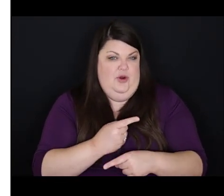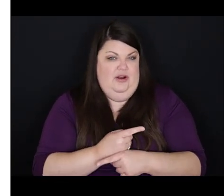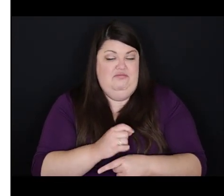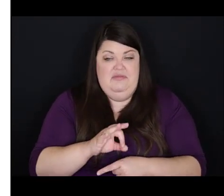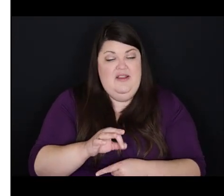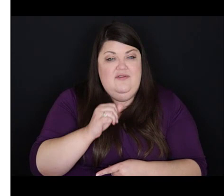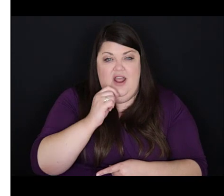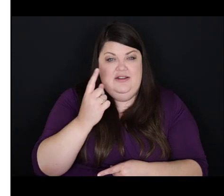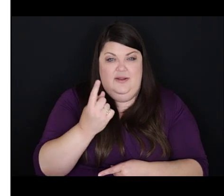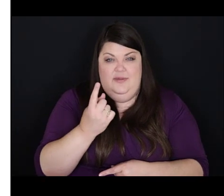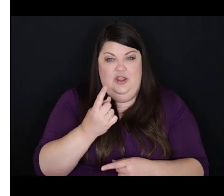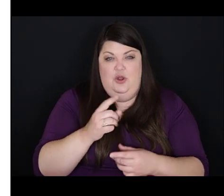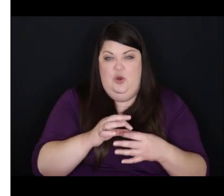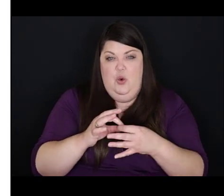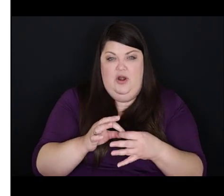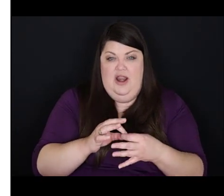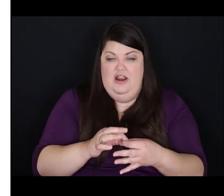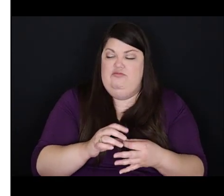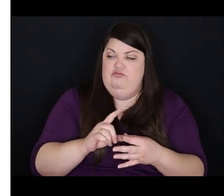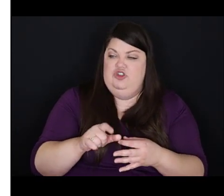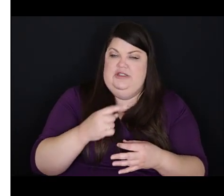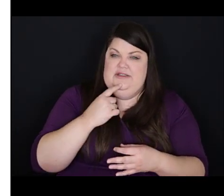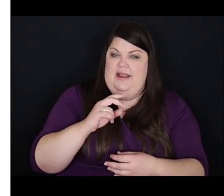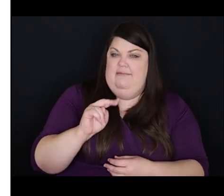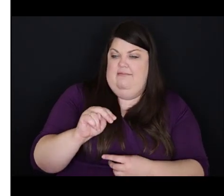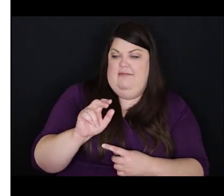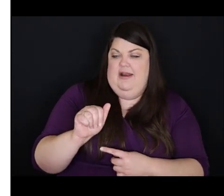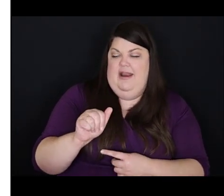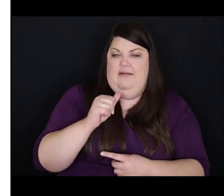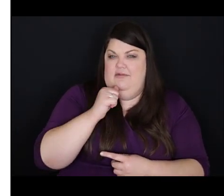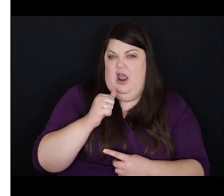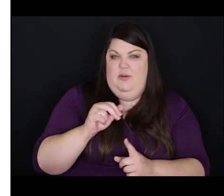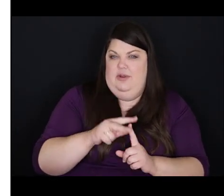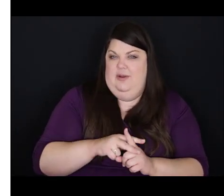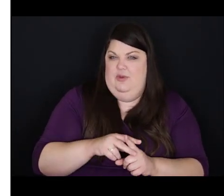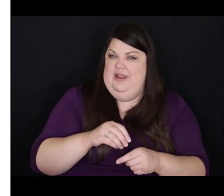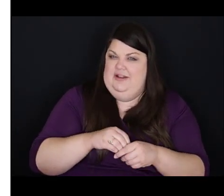you coordinate, you just need to indicate “not applicable” in the description for this part.